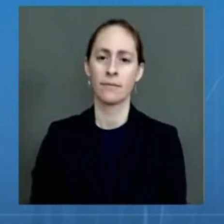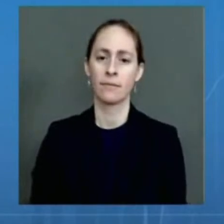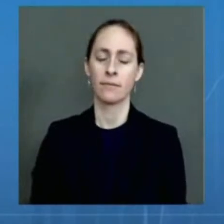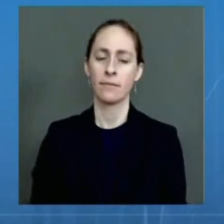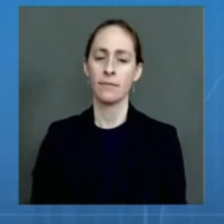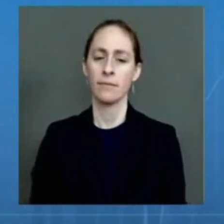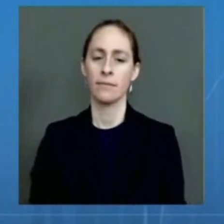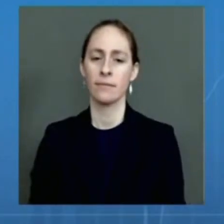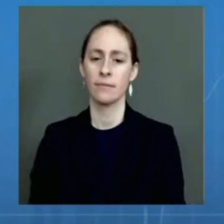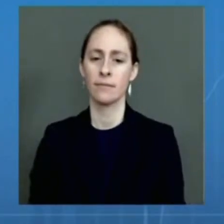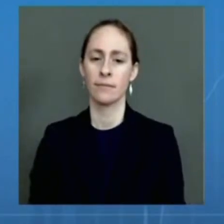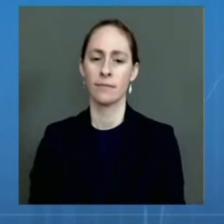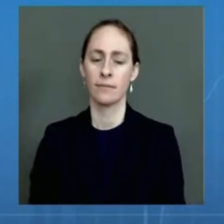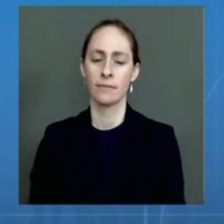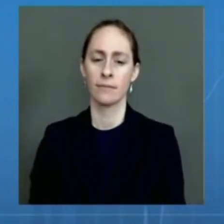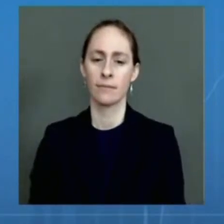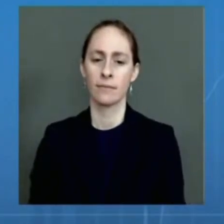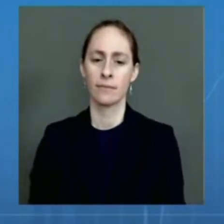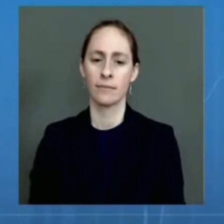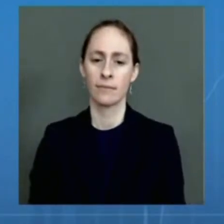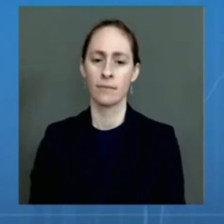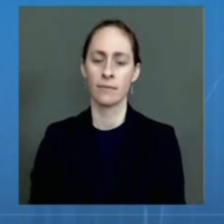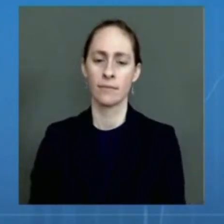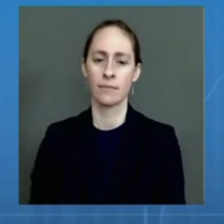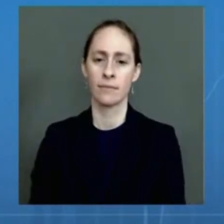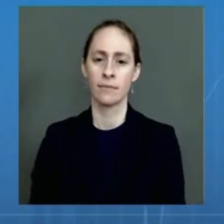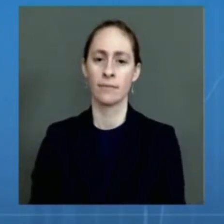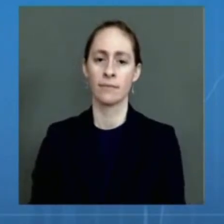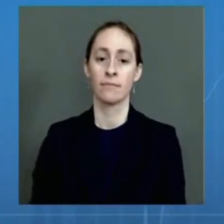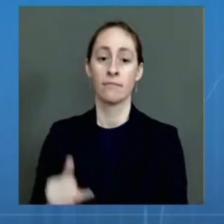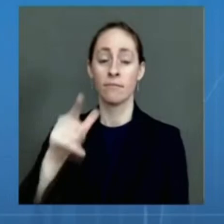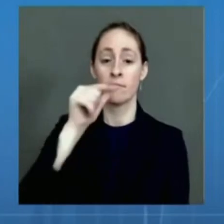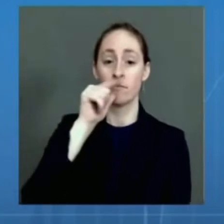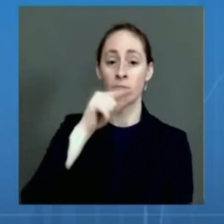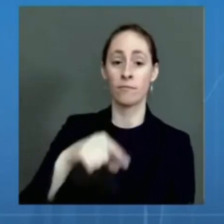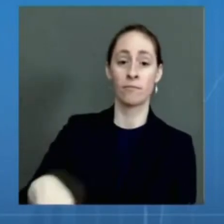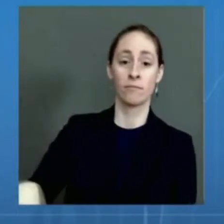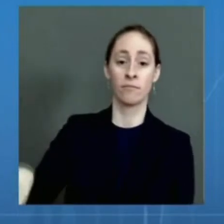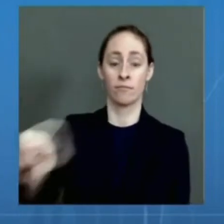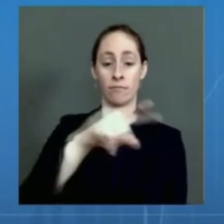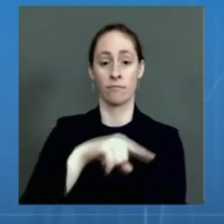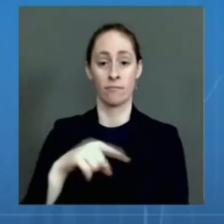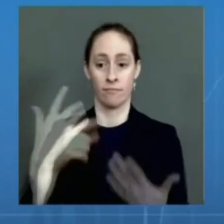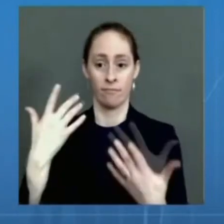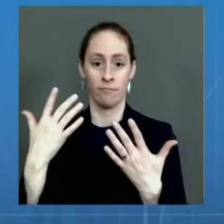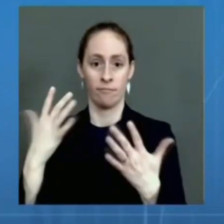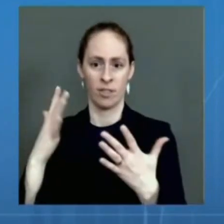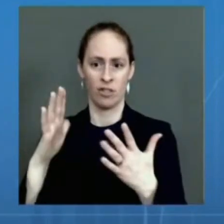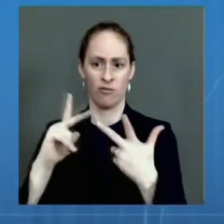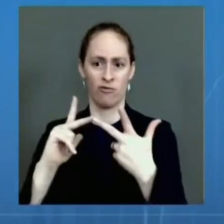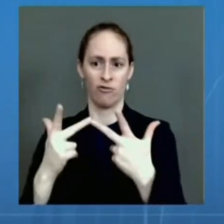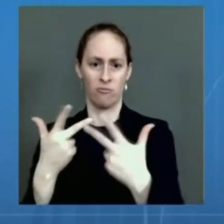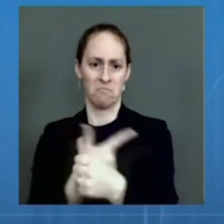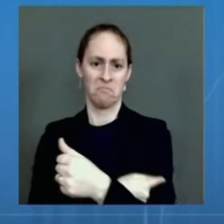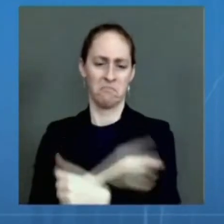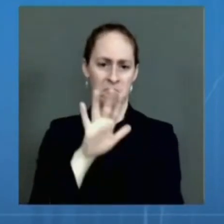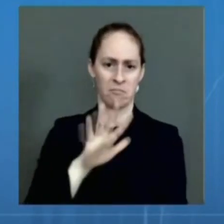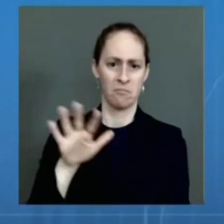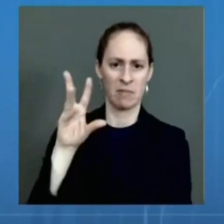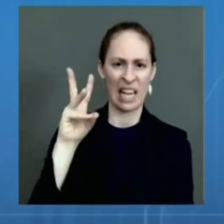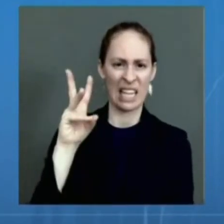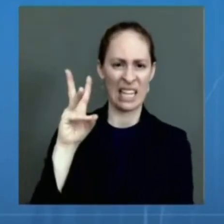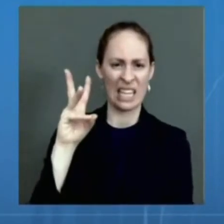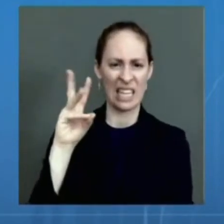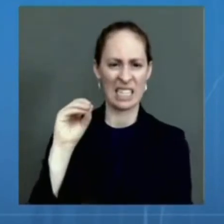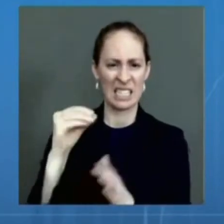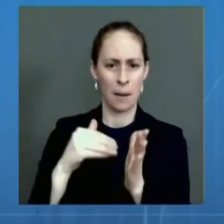THOSE ELIGIBLE AND WE'VE NOW